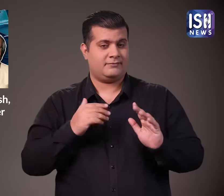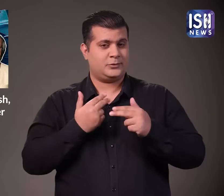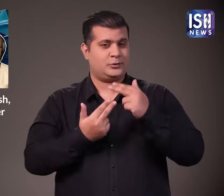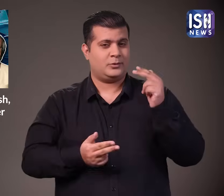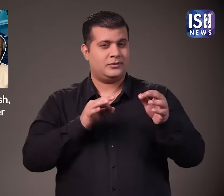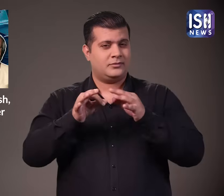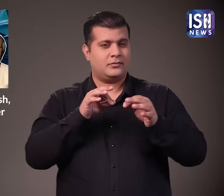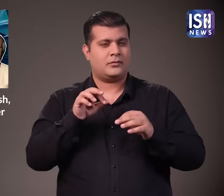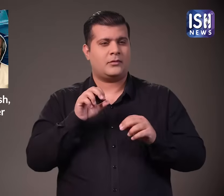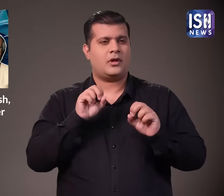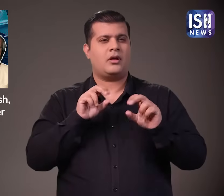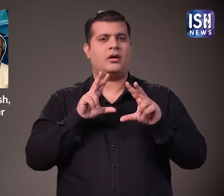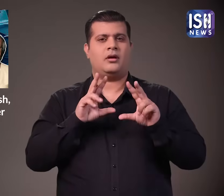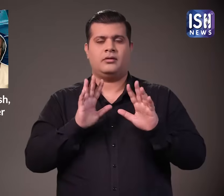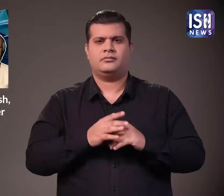Let me tell you how India is preparing.